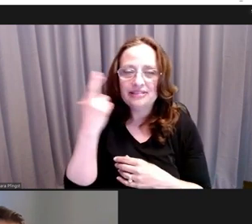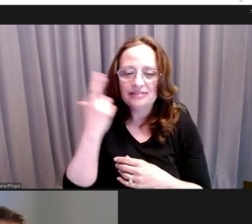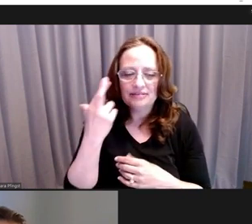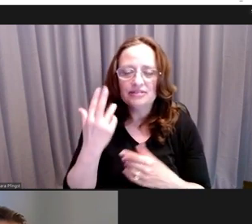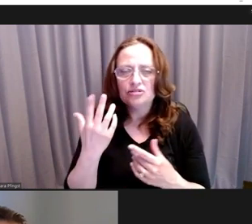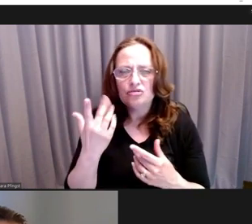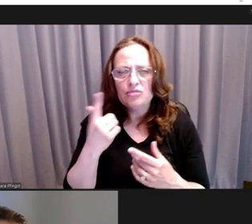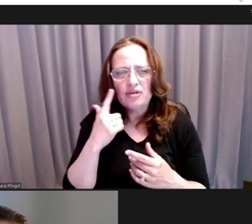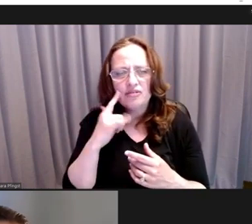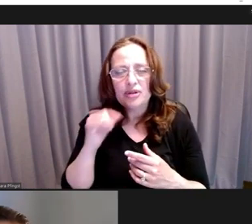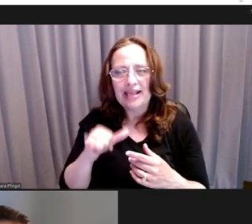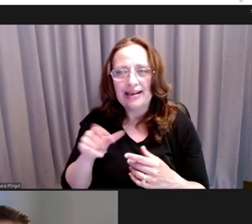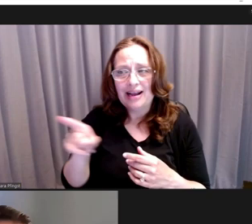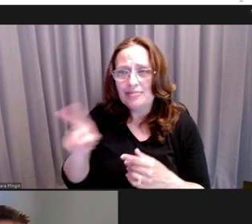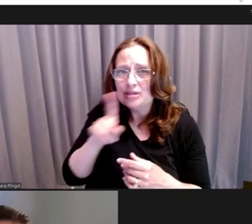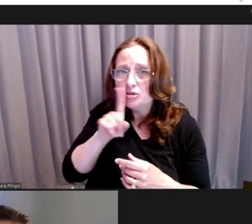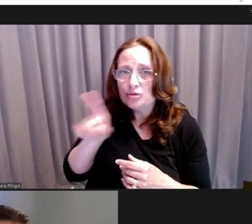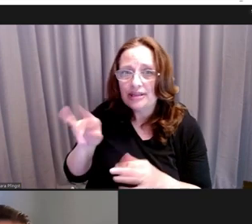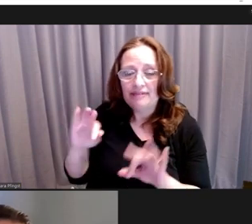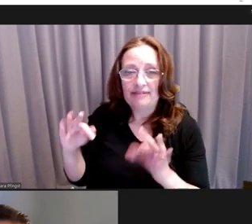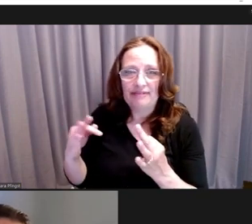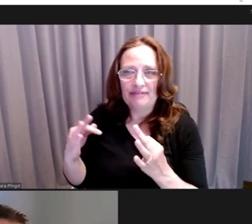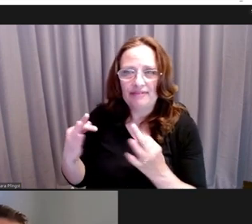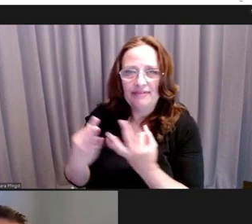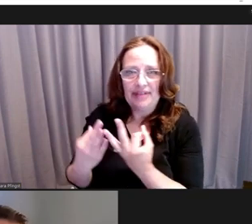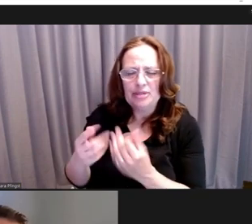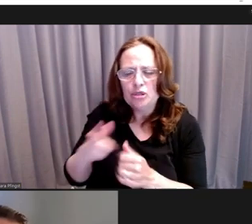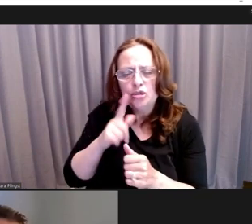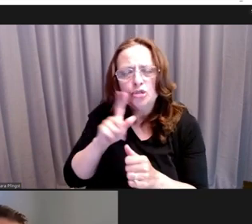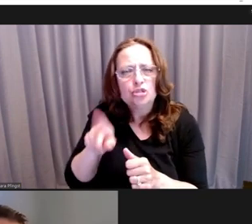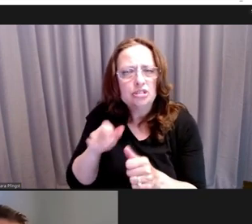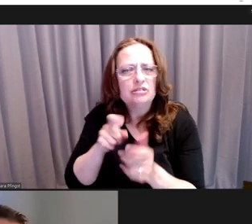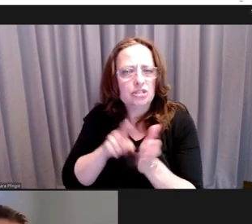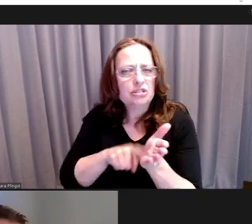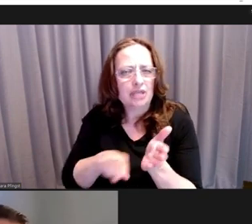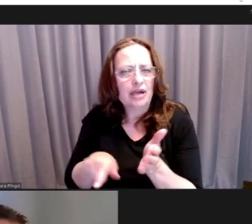described. But certainly I would say those should be followed up on. You should follow up and see...